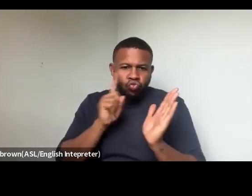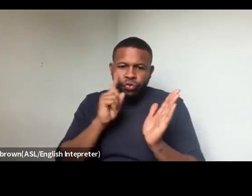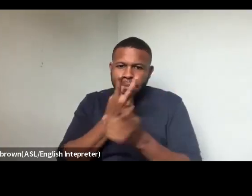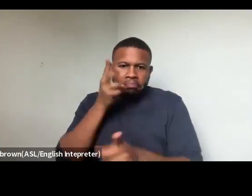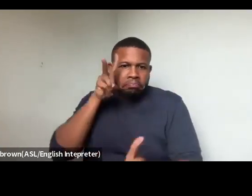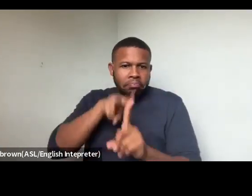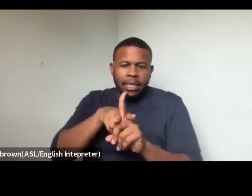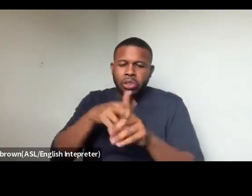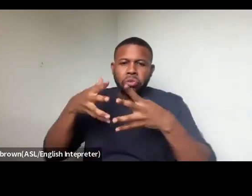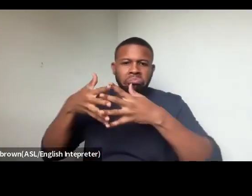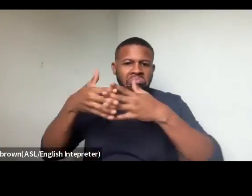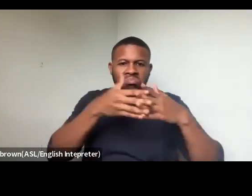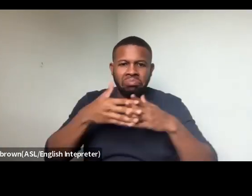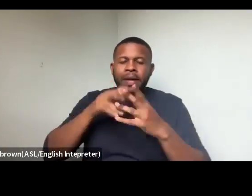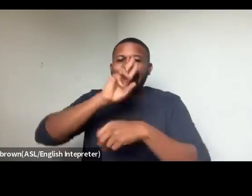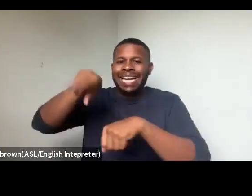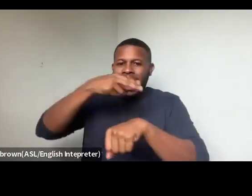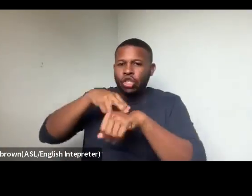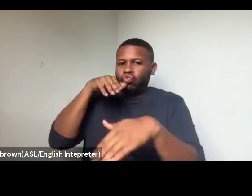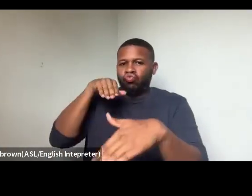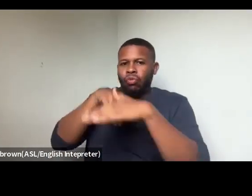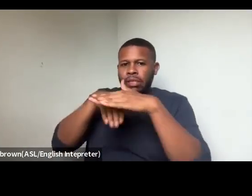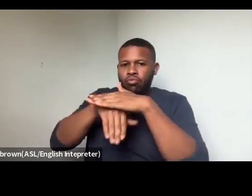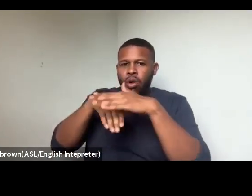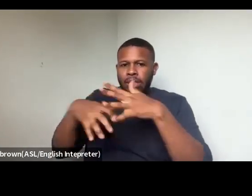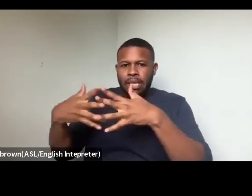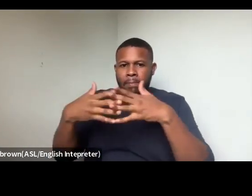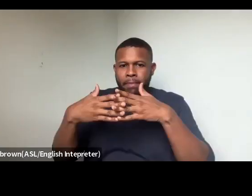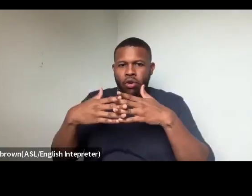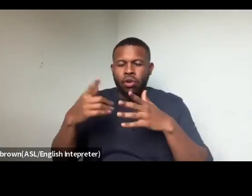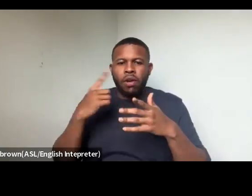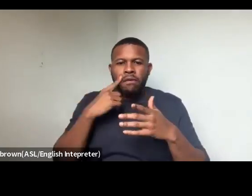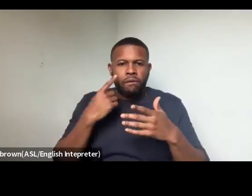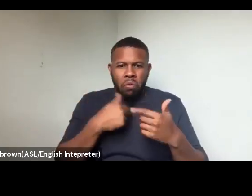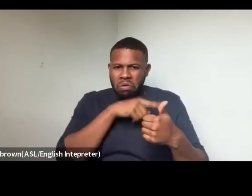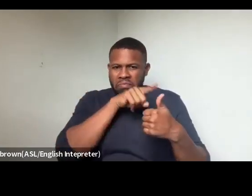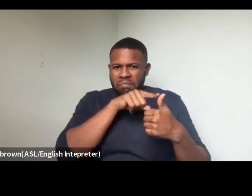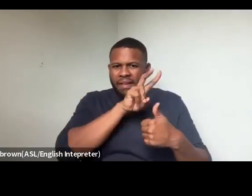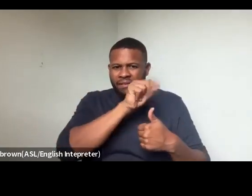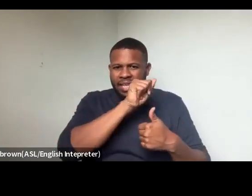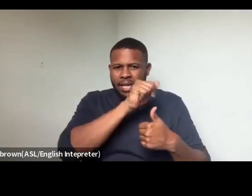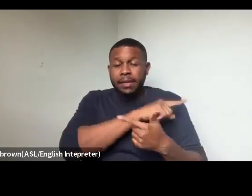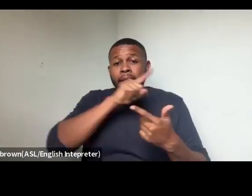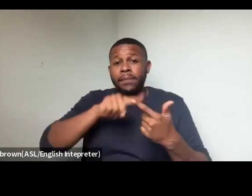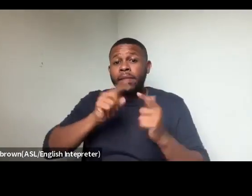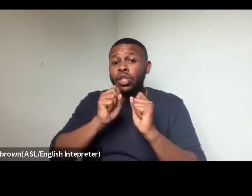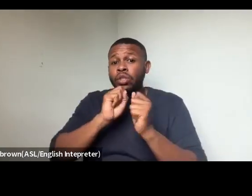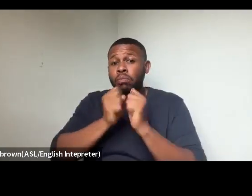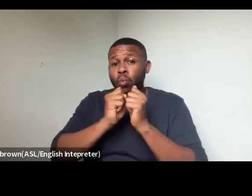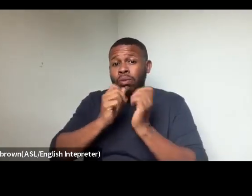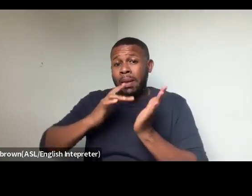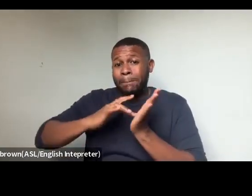There is that law that states that any veteran can receive care from any Veteran Affairs